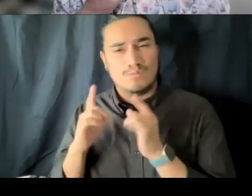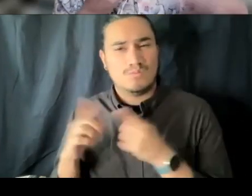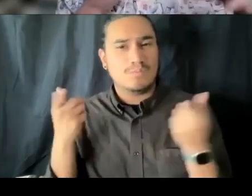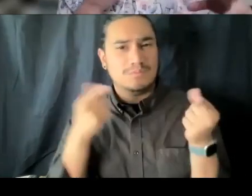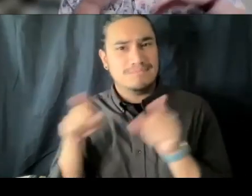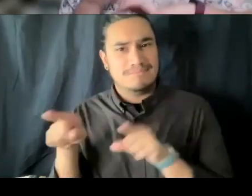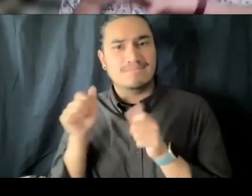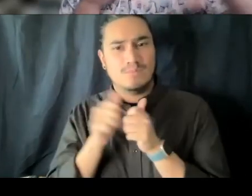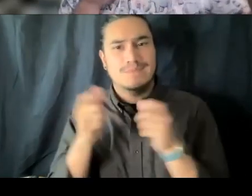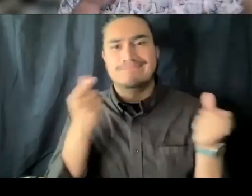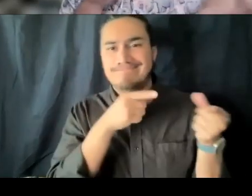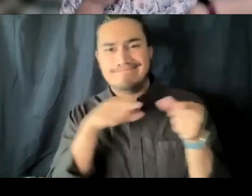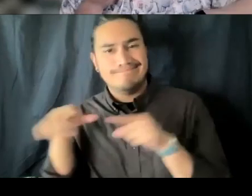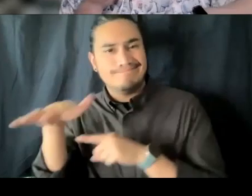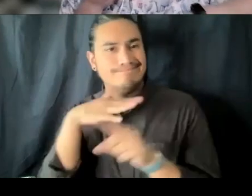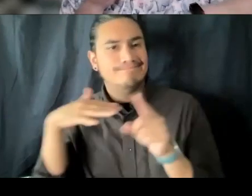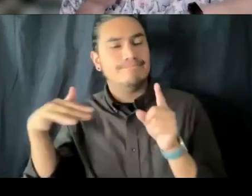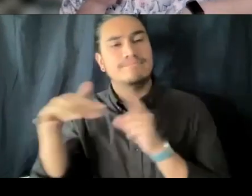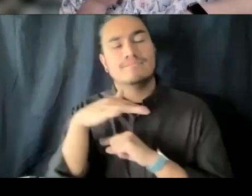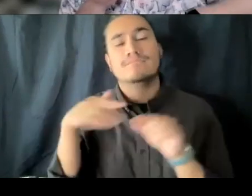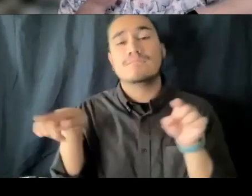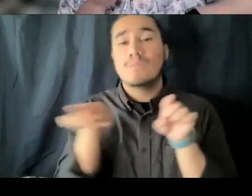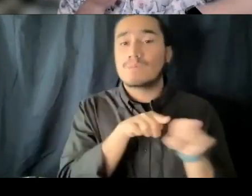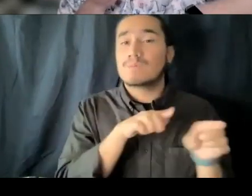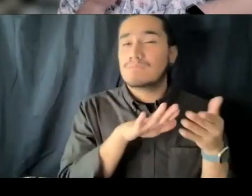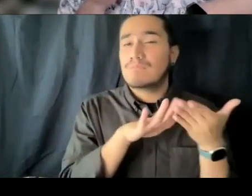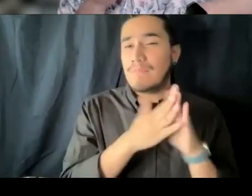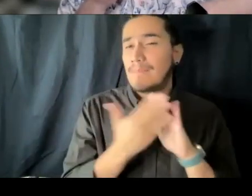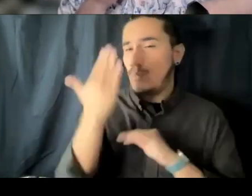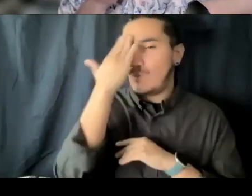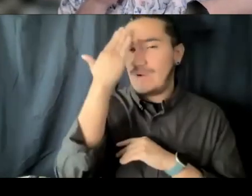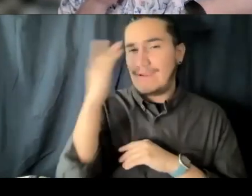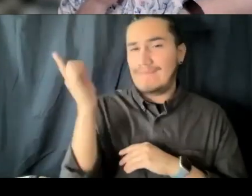Do be aware of where you are. So try, you know,